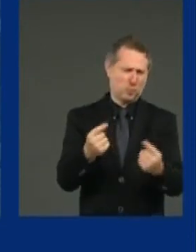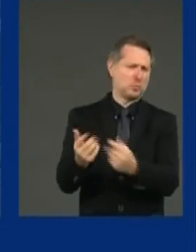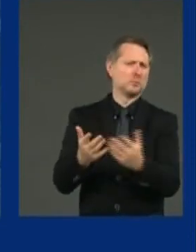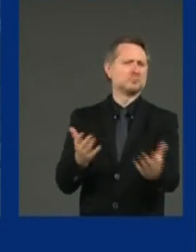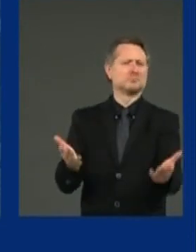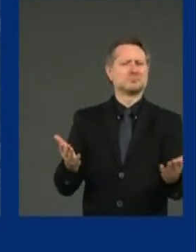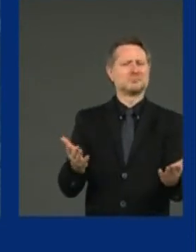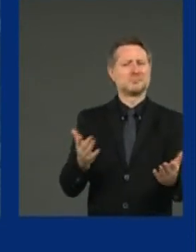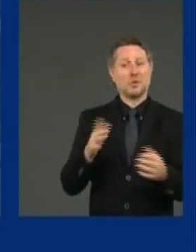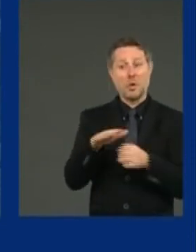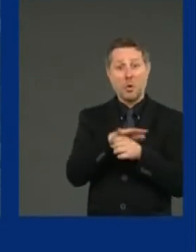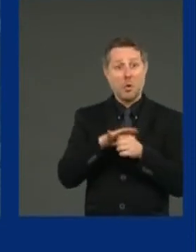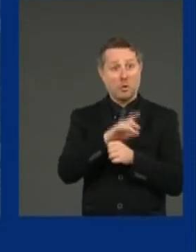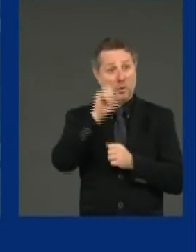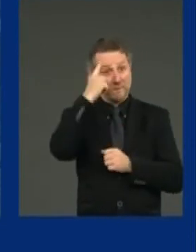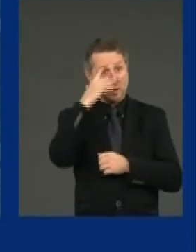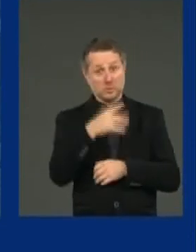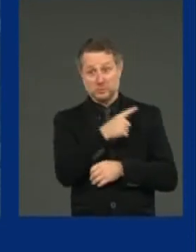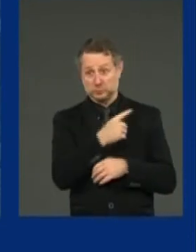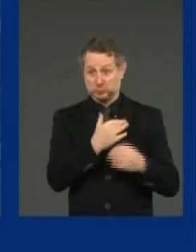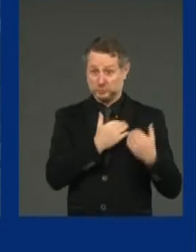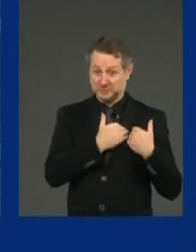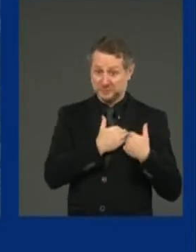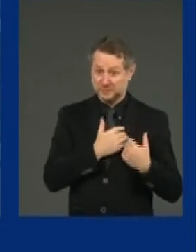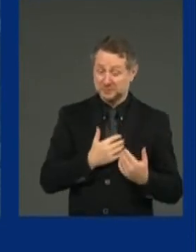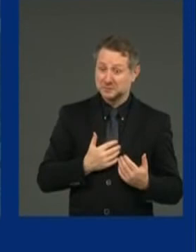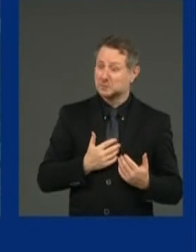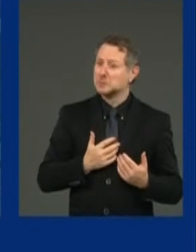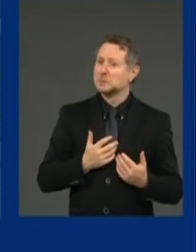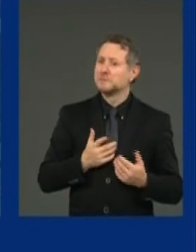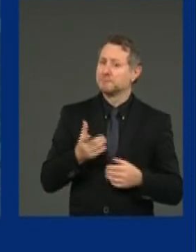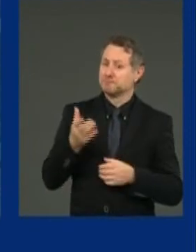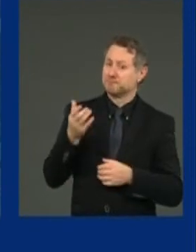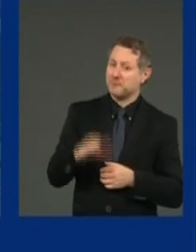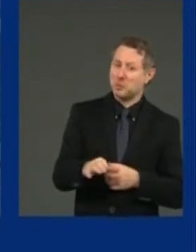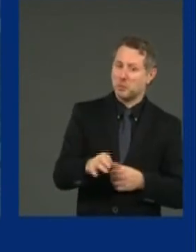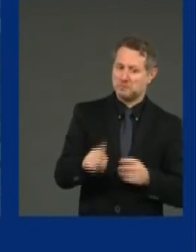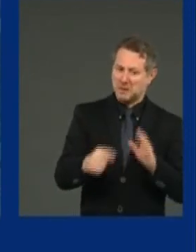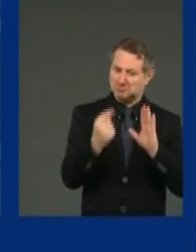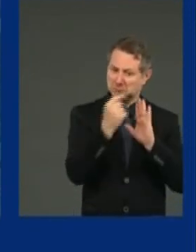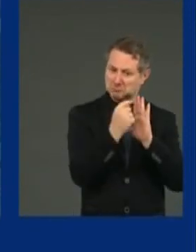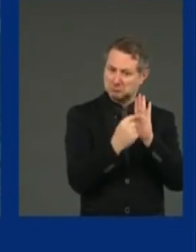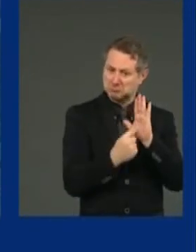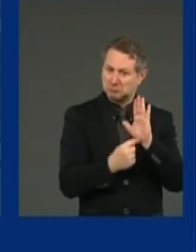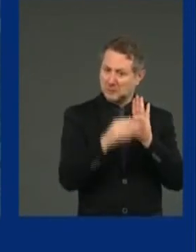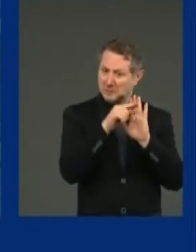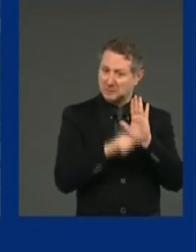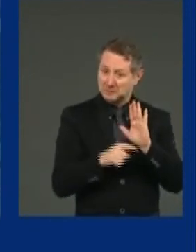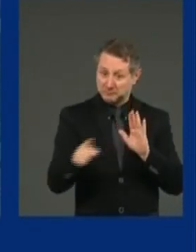WHAT IS GOING TO HAPPEN. YOU TELL ME HOW EFFECTIVELY A